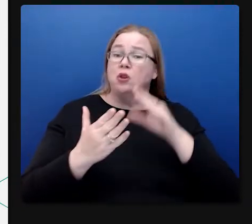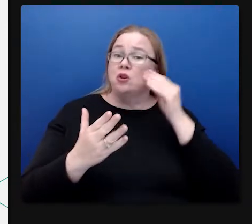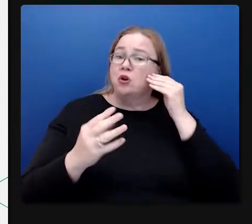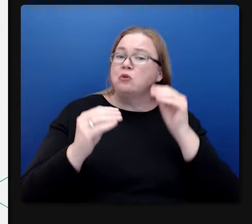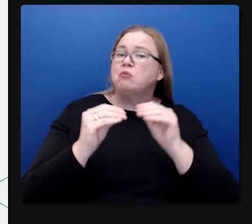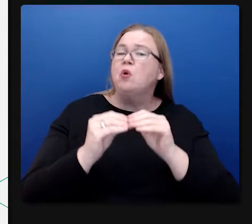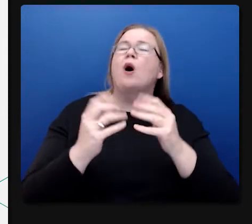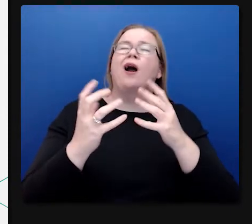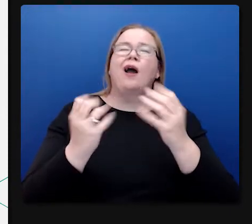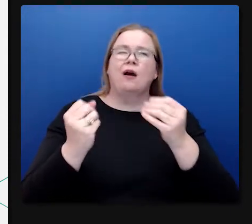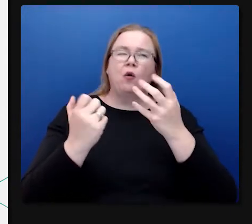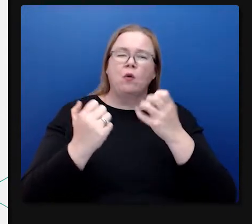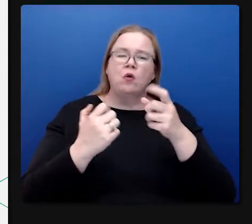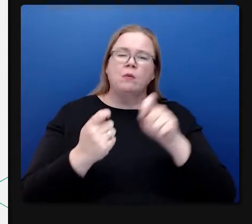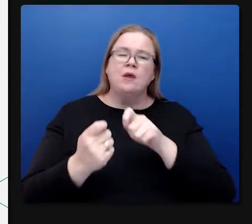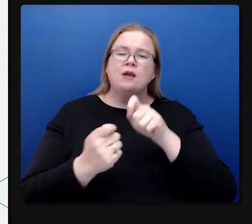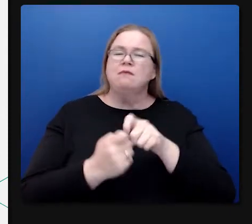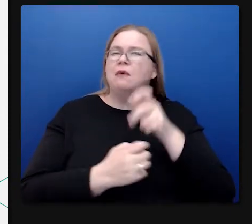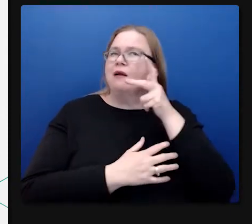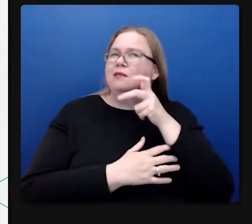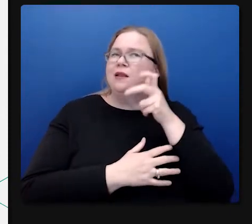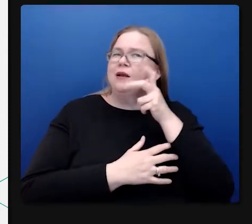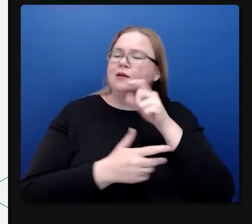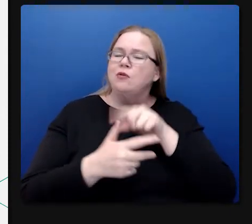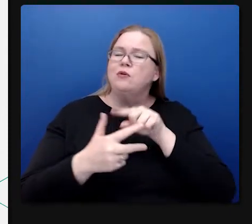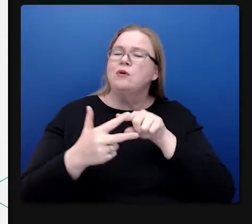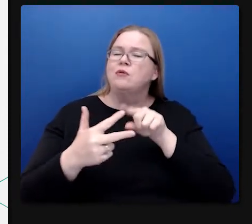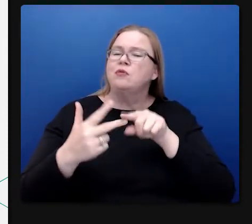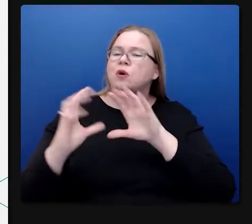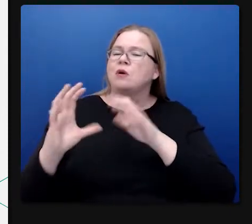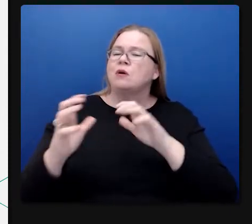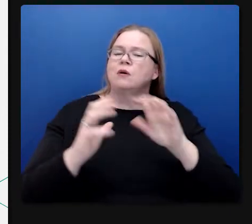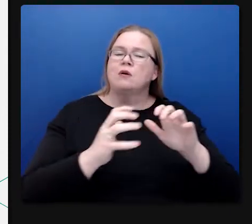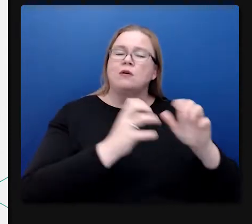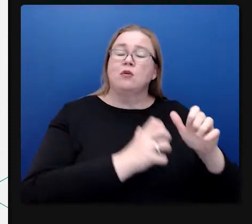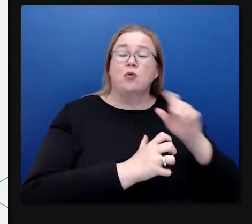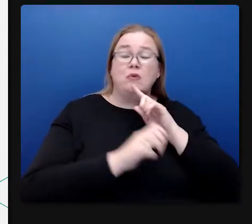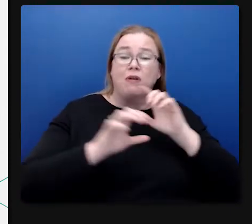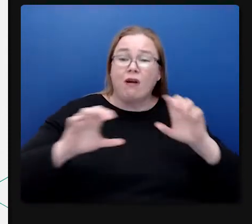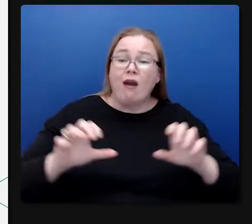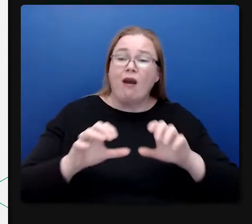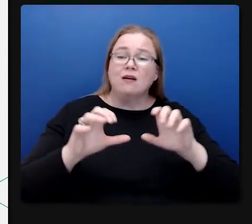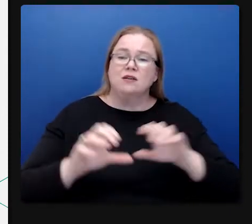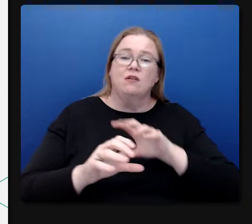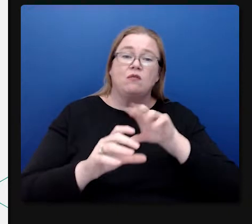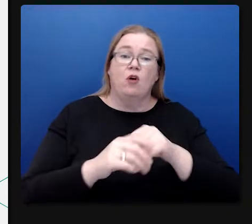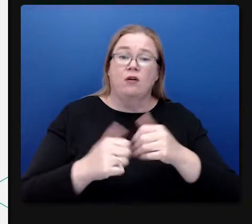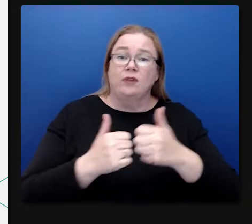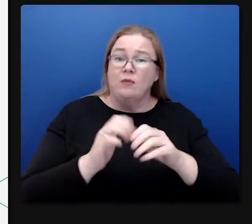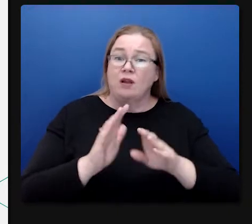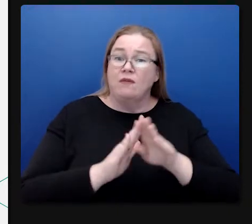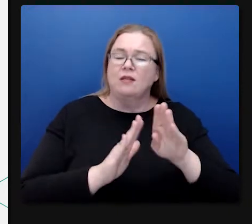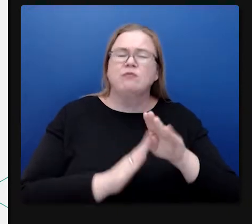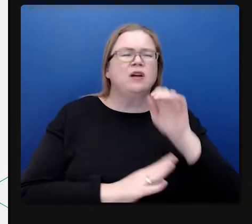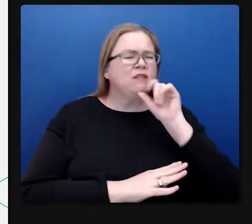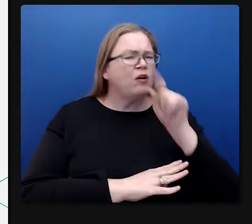and I want you to specifically listen, for there are three groups that are really active in game development, not just in Xbox,